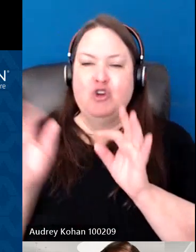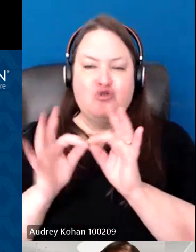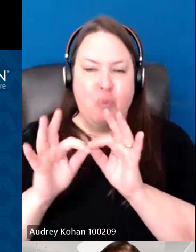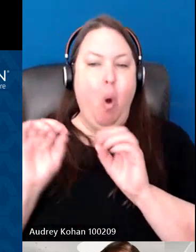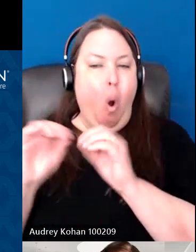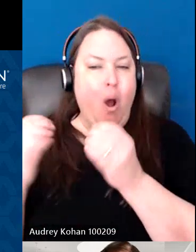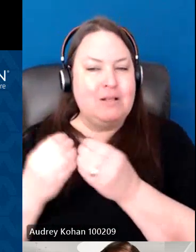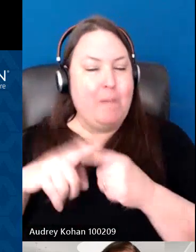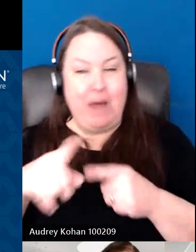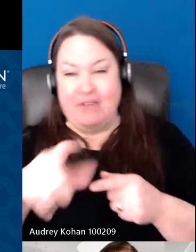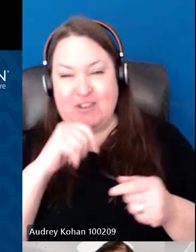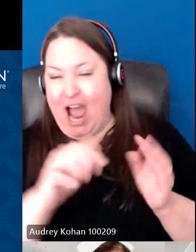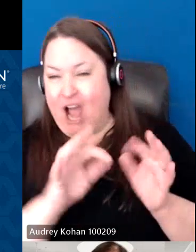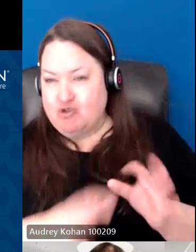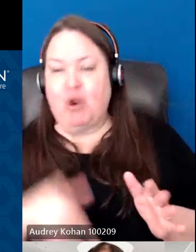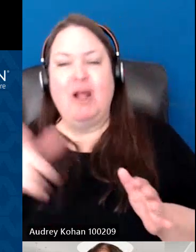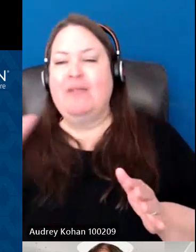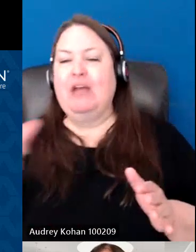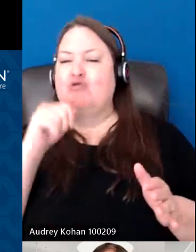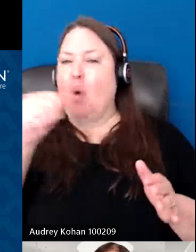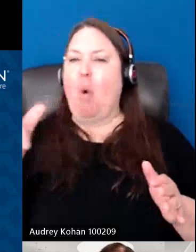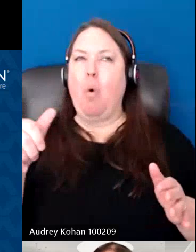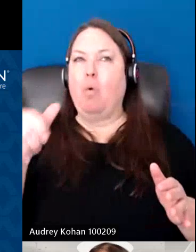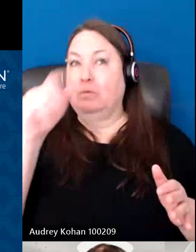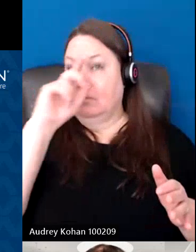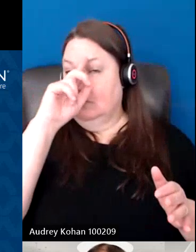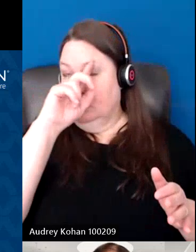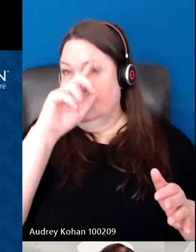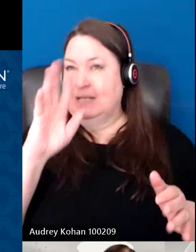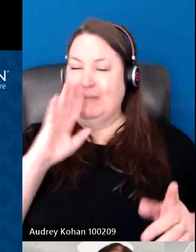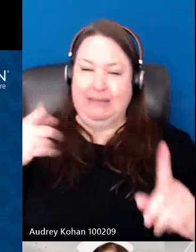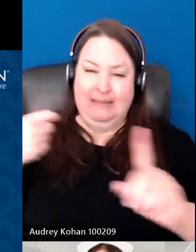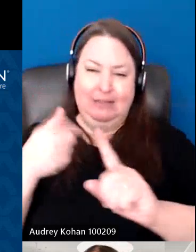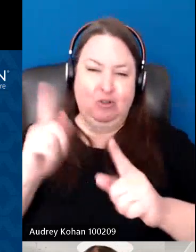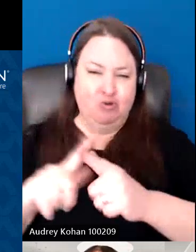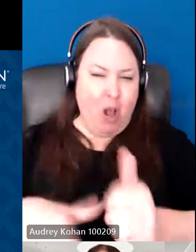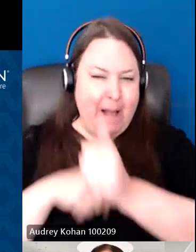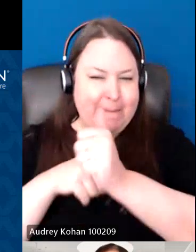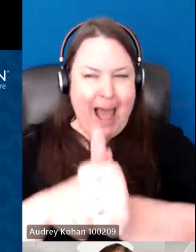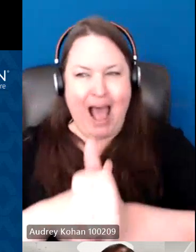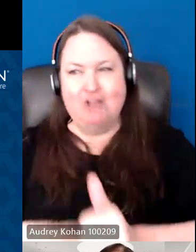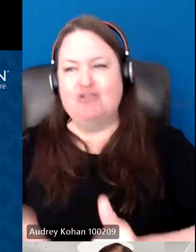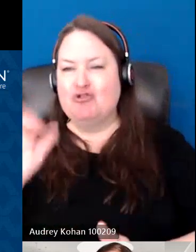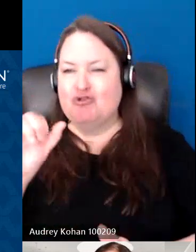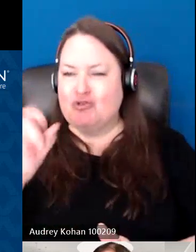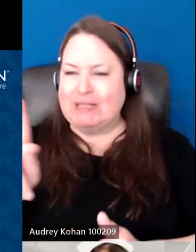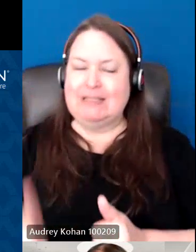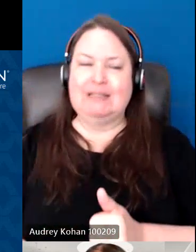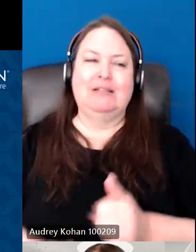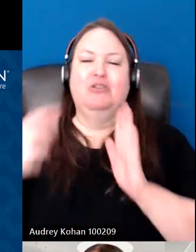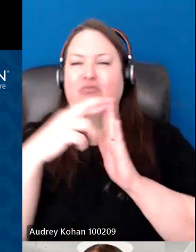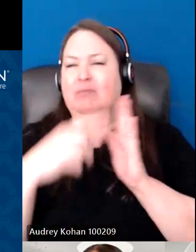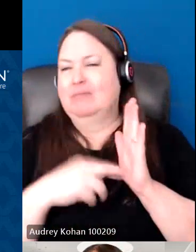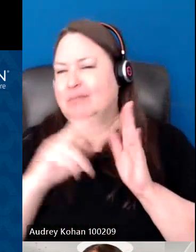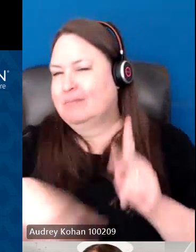not an interpreter they don't speak as much to compliance risk regulatory types of things